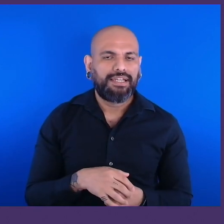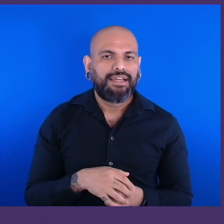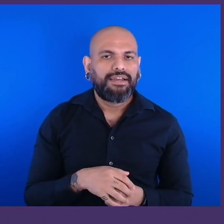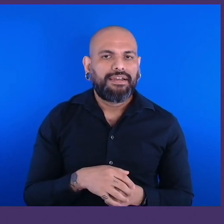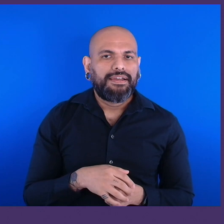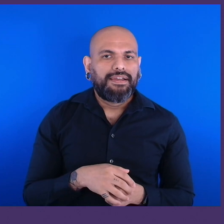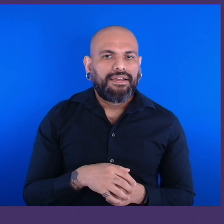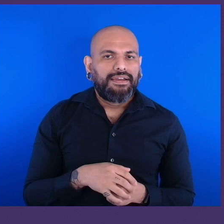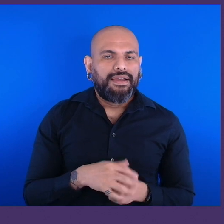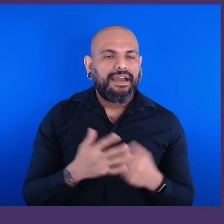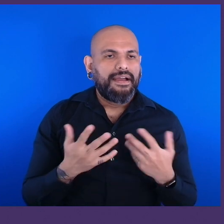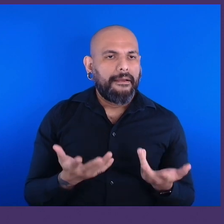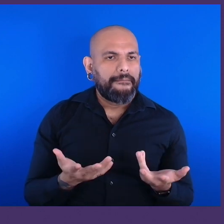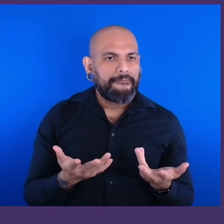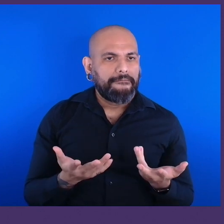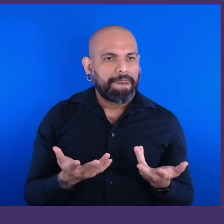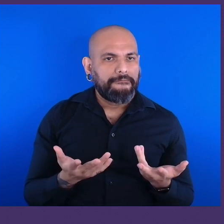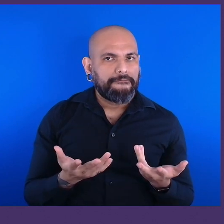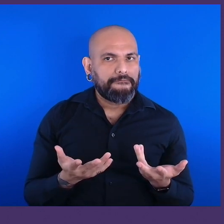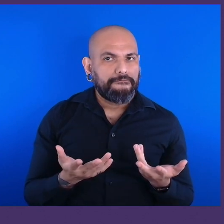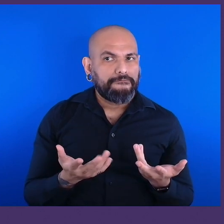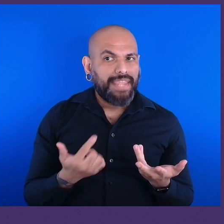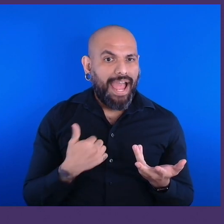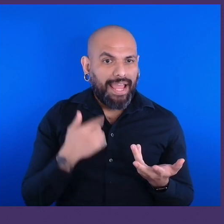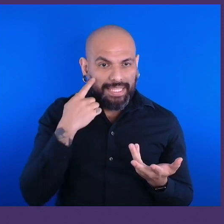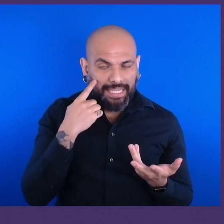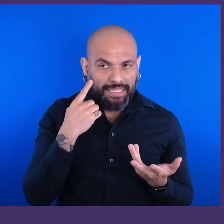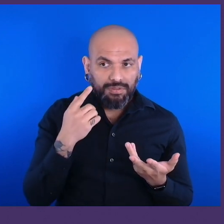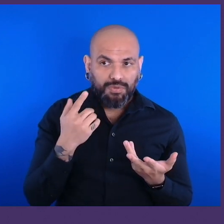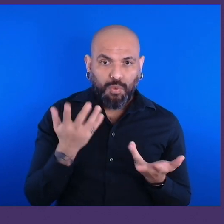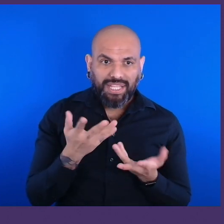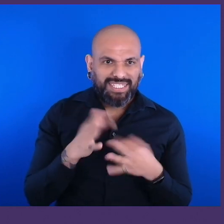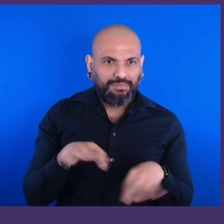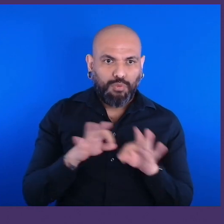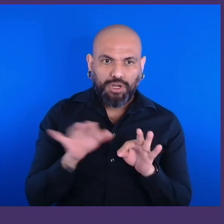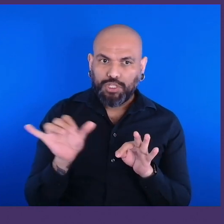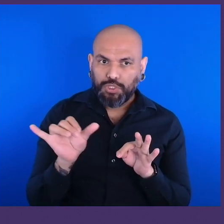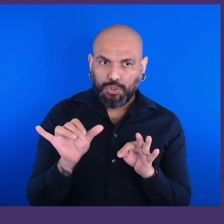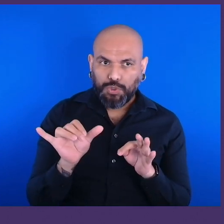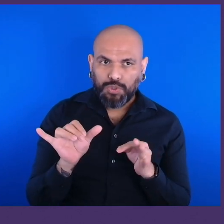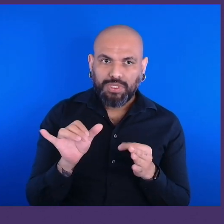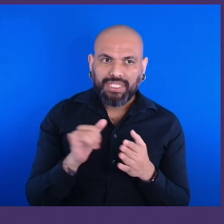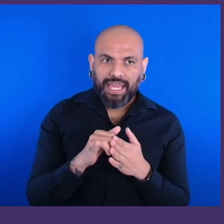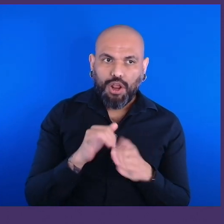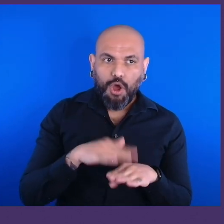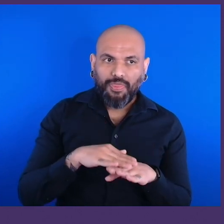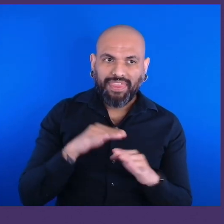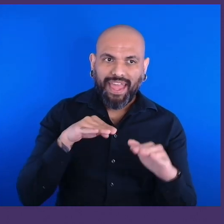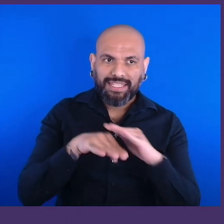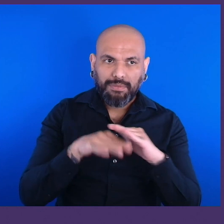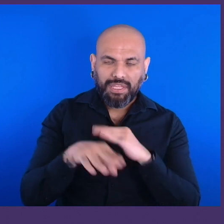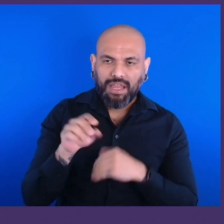What I find important also is that, on the accessibility of artificial intelligence, a link has been established